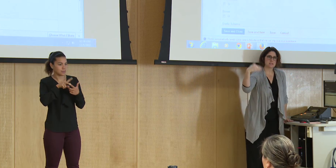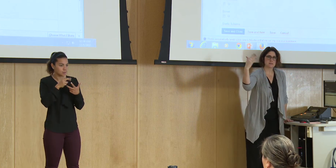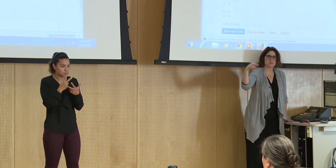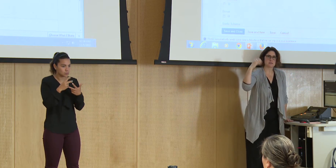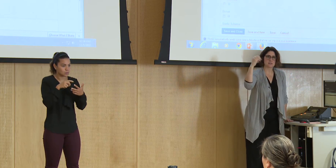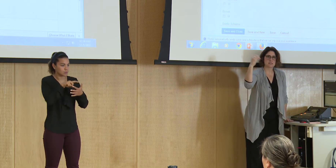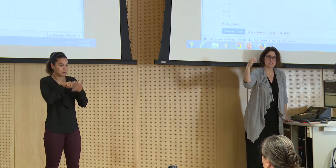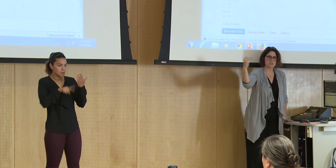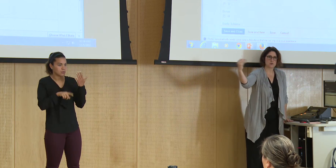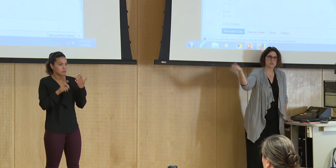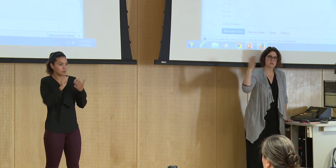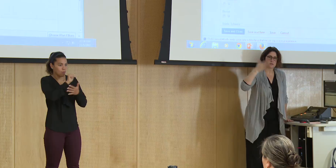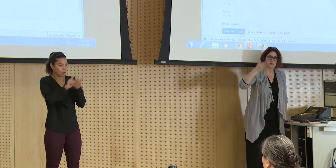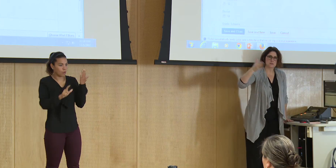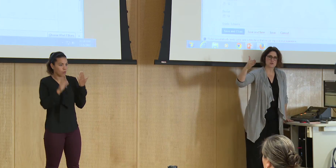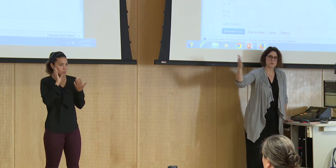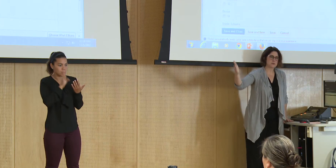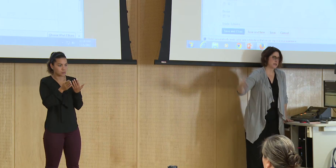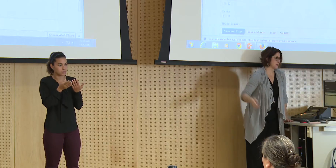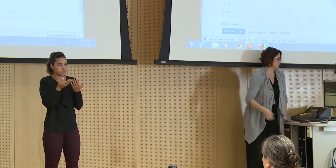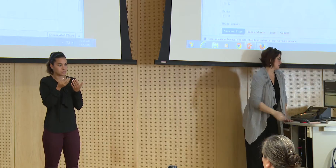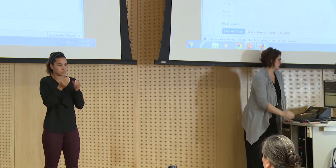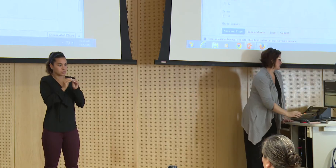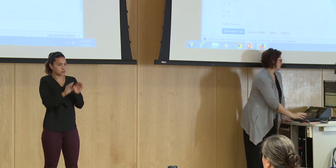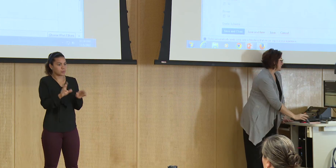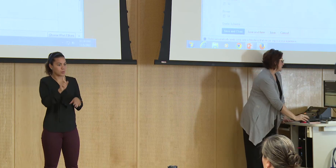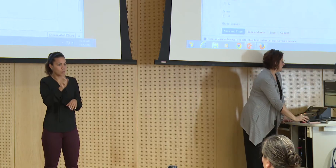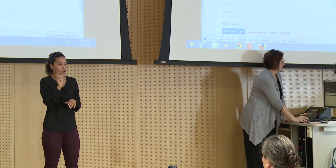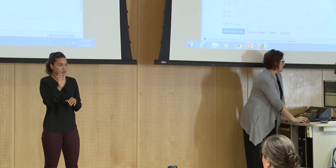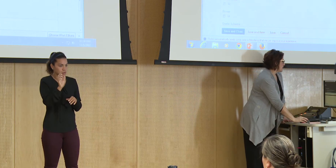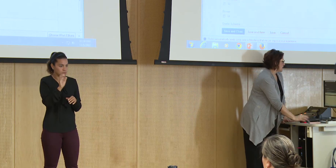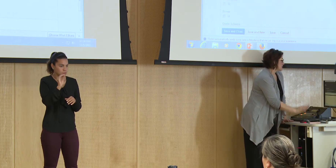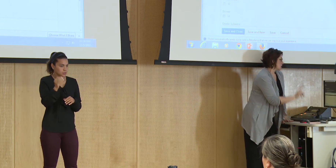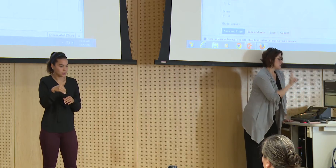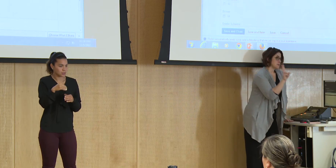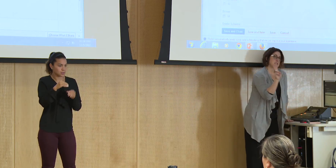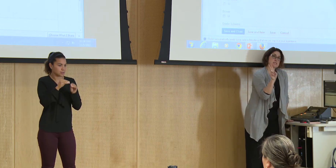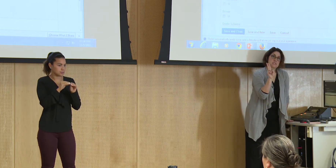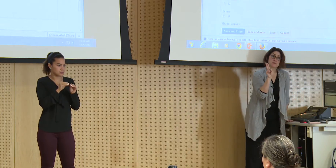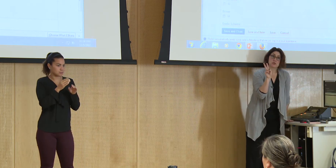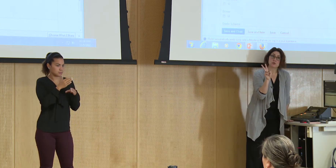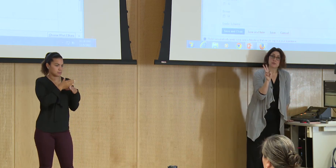it's going to continue to distribute that evenly. So I'm just going to set up the two written assignments.